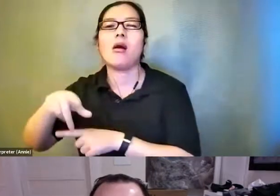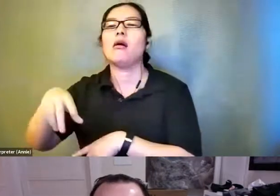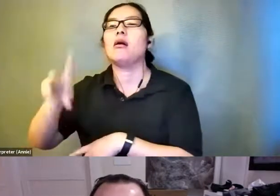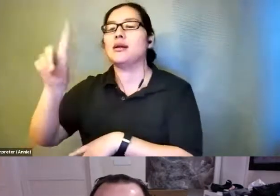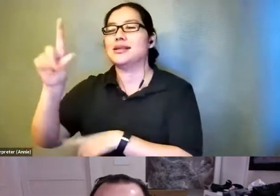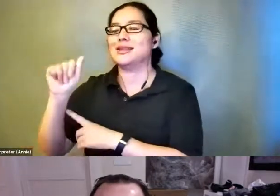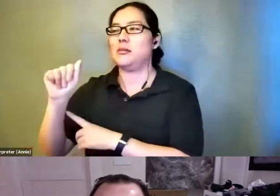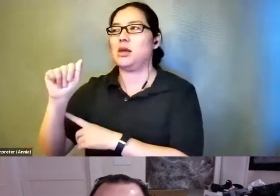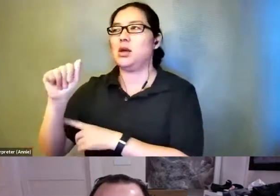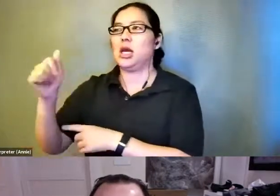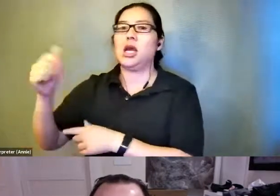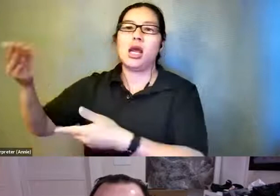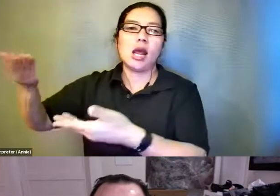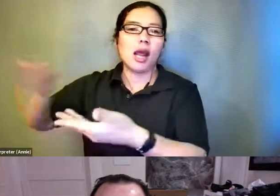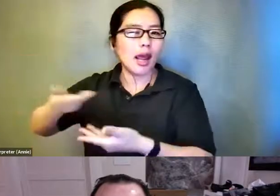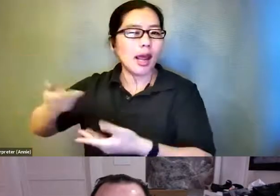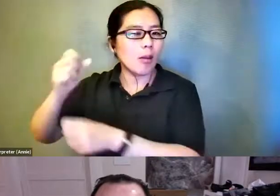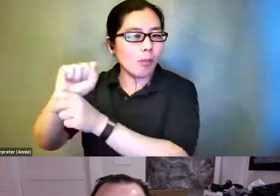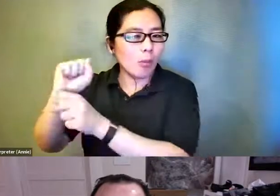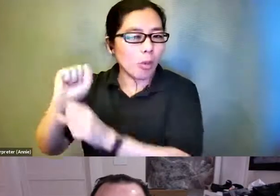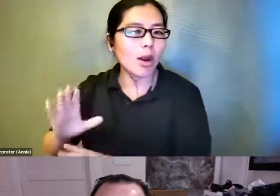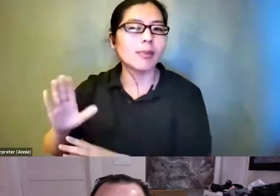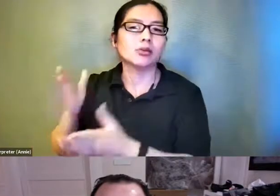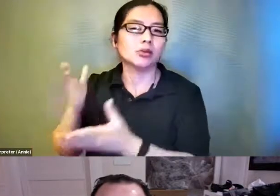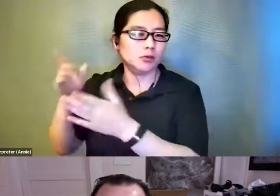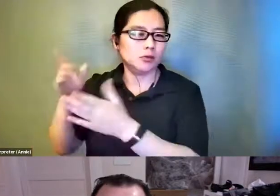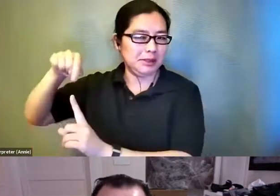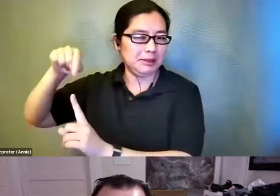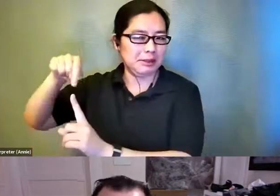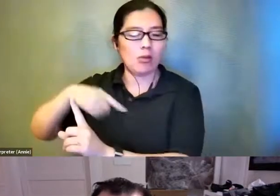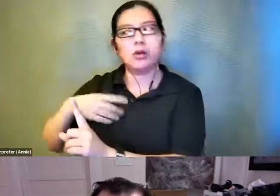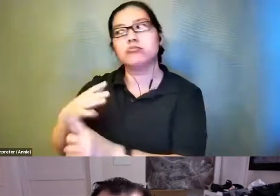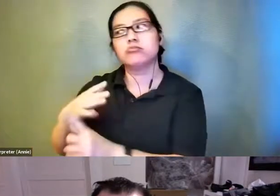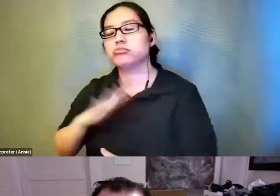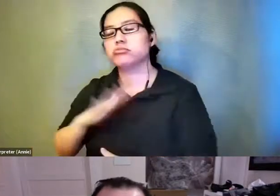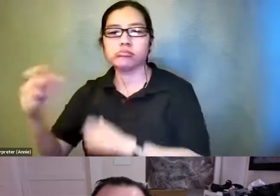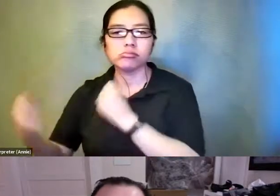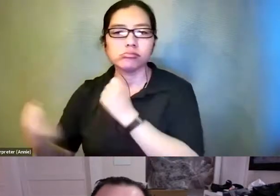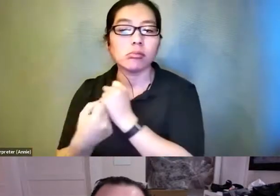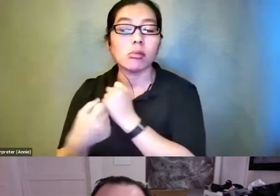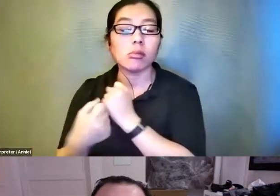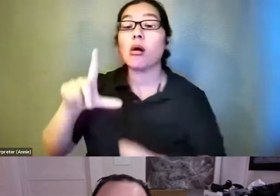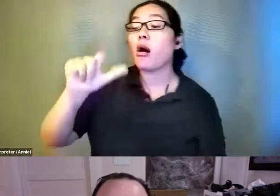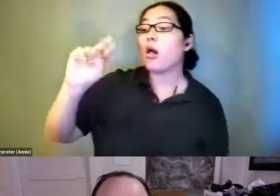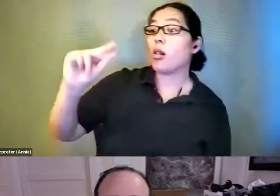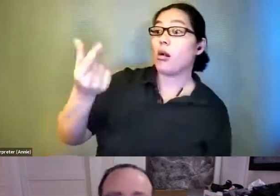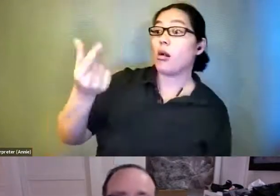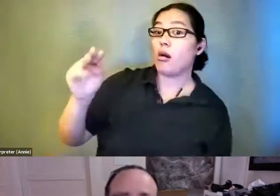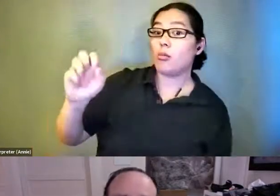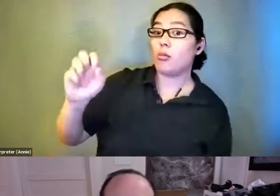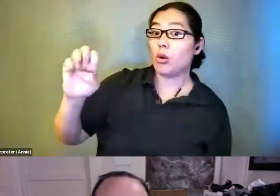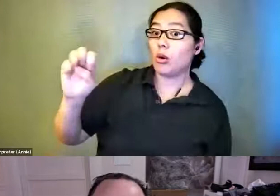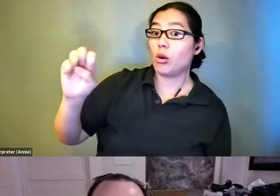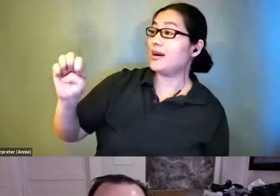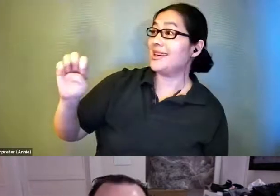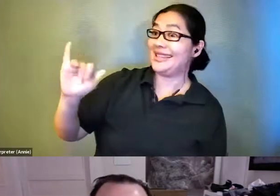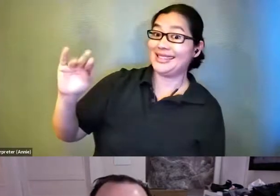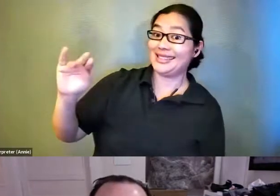Amazon. We appreciate the support. The long Longmore Institute is about doing things how